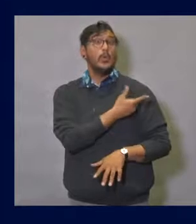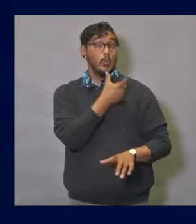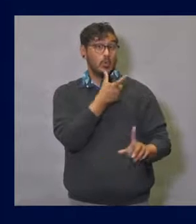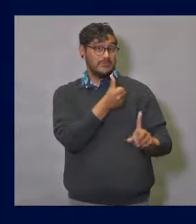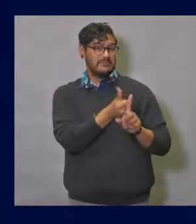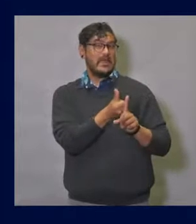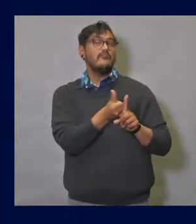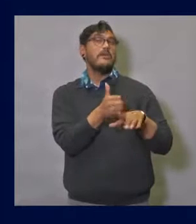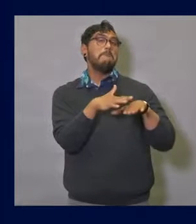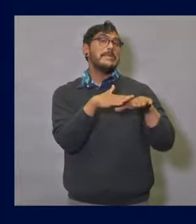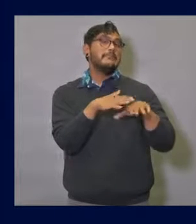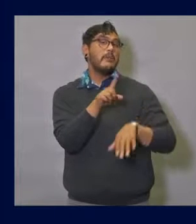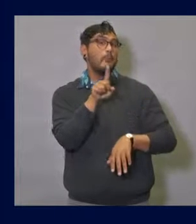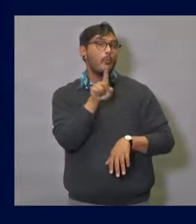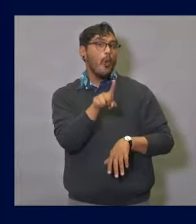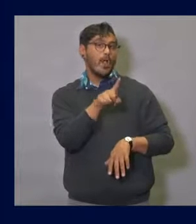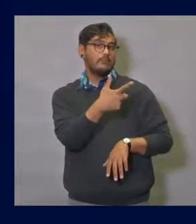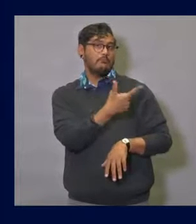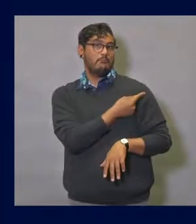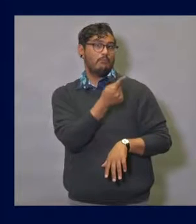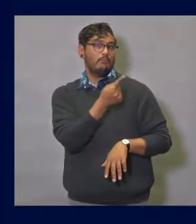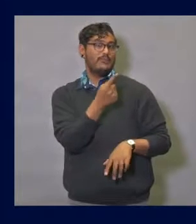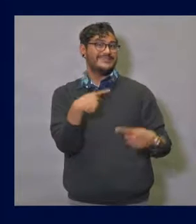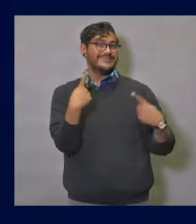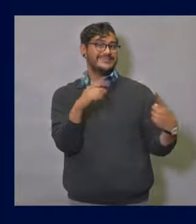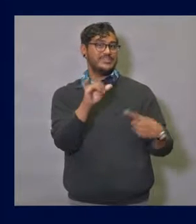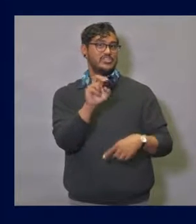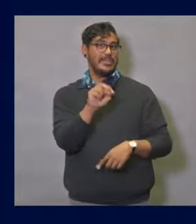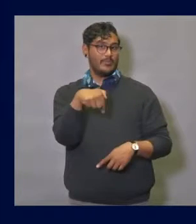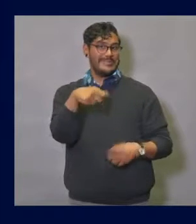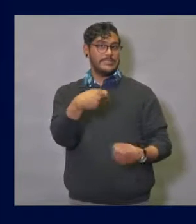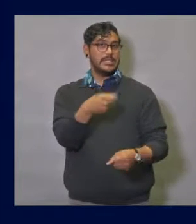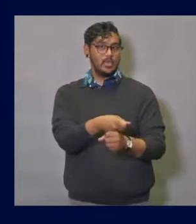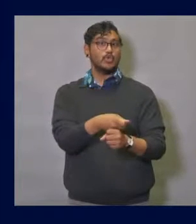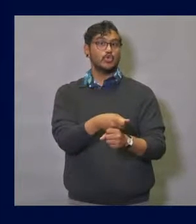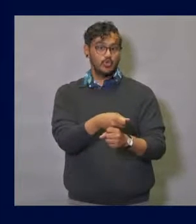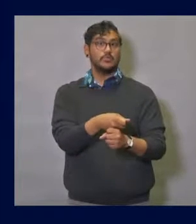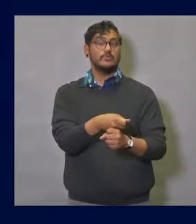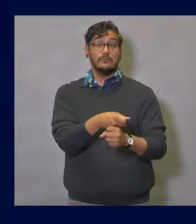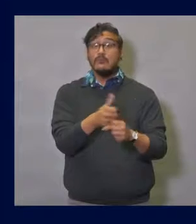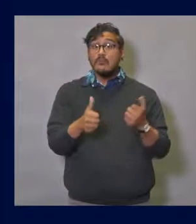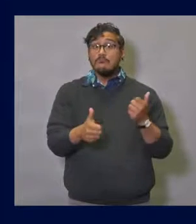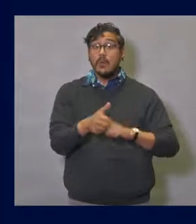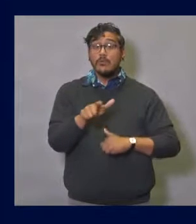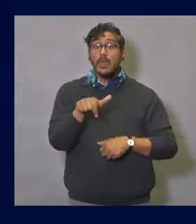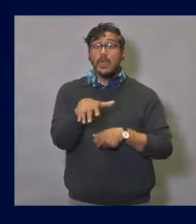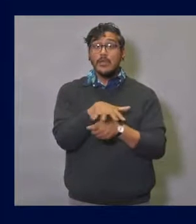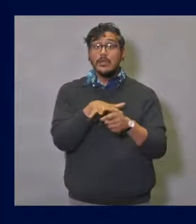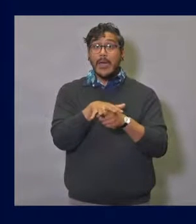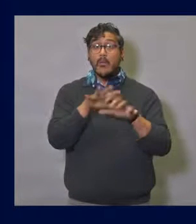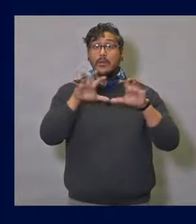PASADENA, HAVE BEEN VACCINATED WITH AT LEAST ONE DOSE OF THE VACCINE SINCE JANUARY OF THIS